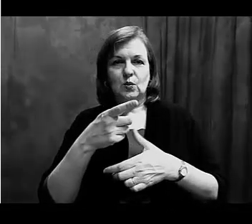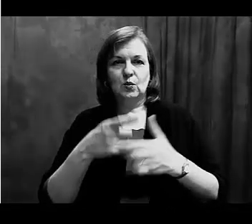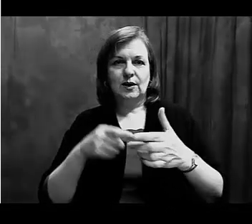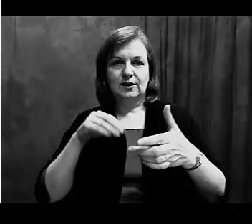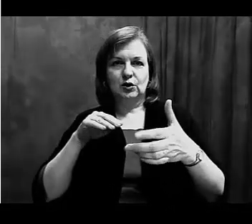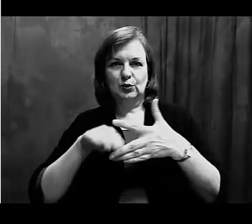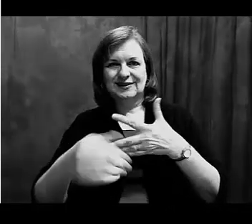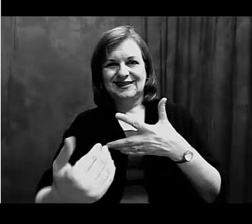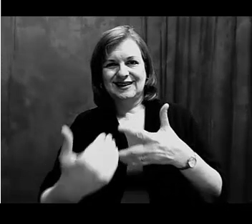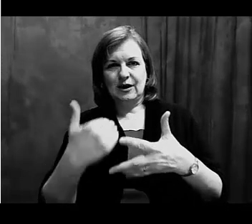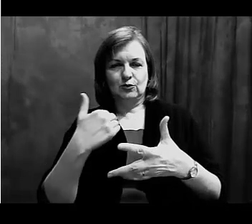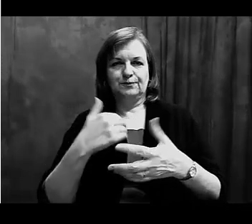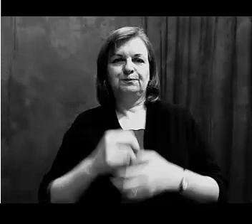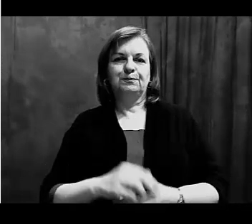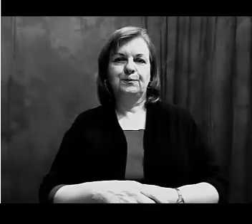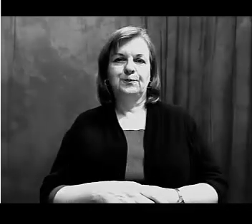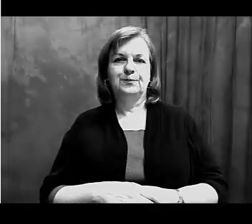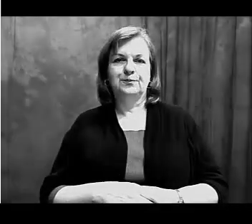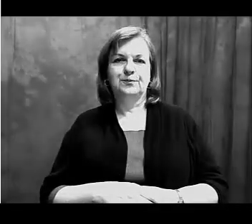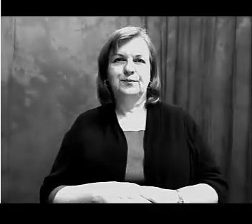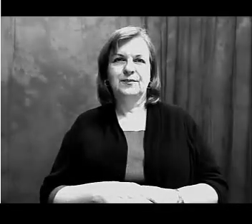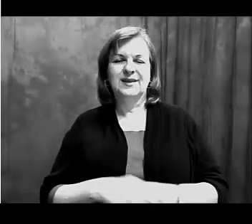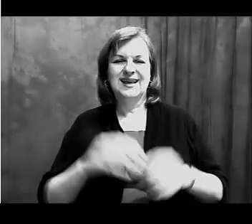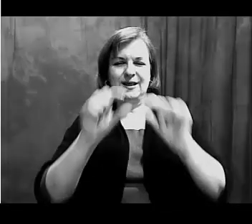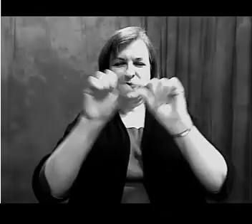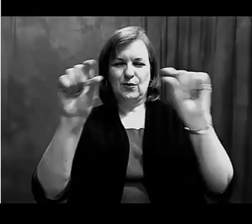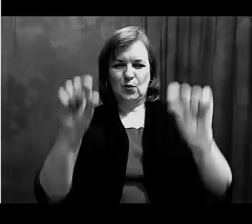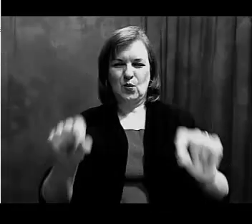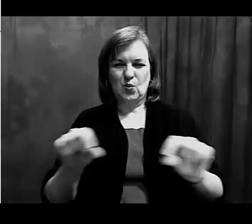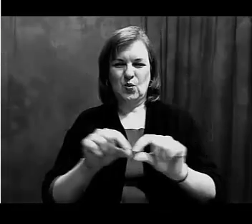is what's actually going to regulate what moves